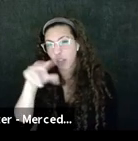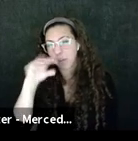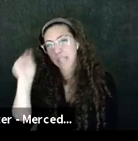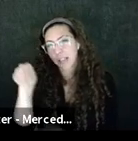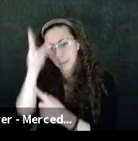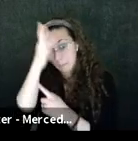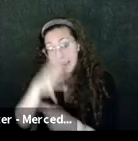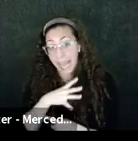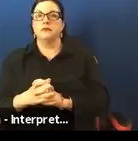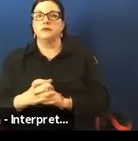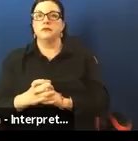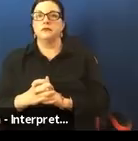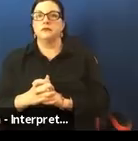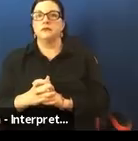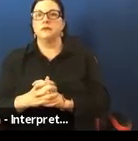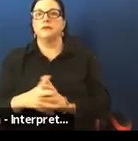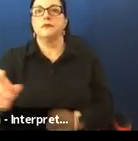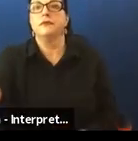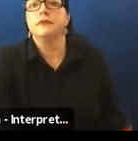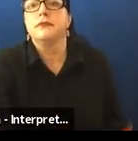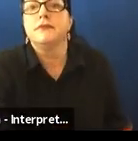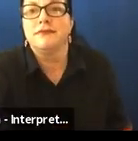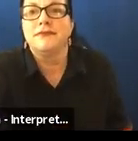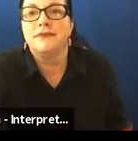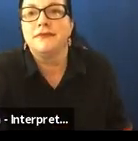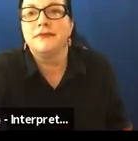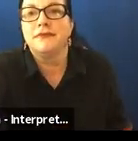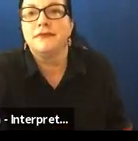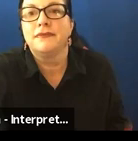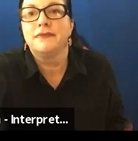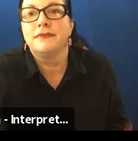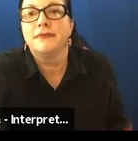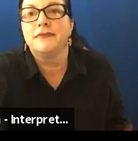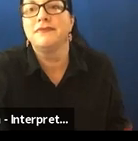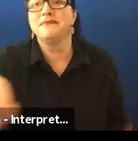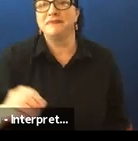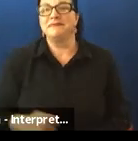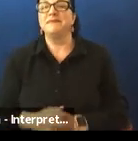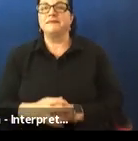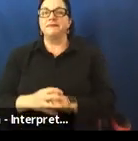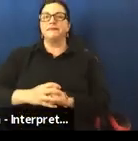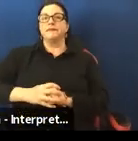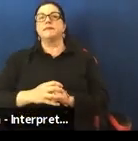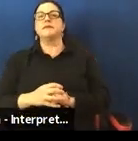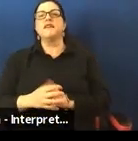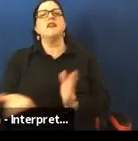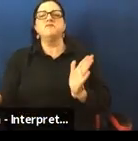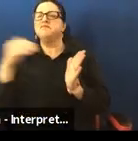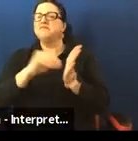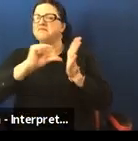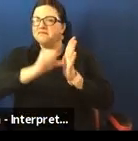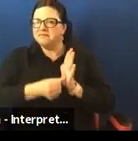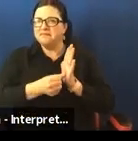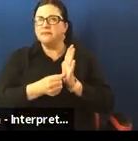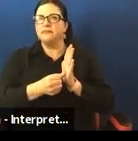Jason Williams: The system that are now on government benefits to meet their basic needs. And so again if we measure success in our society.